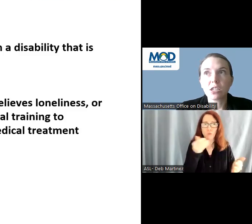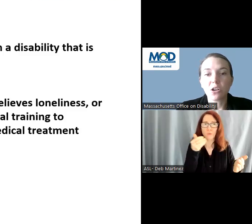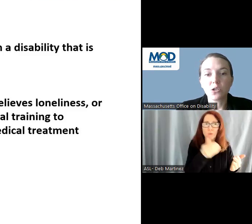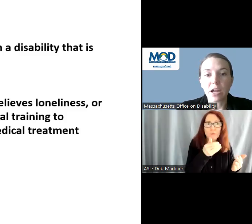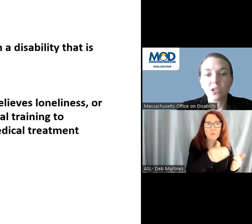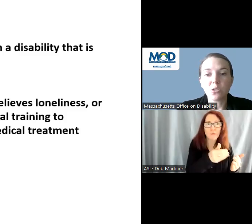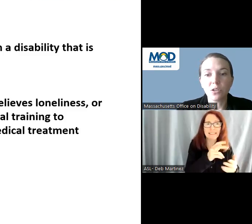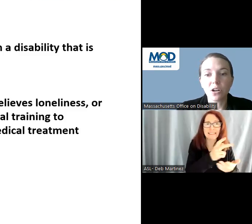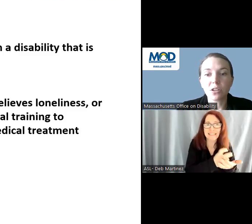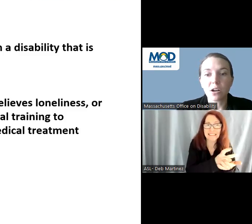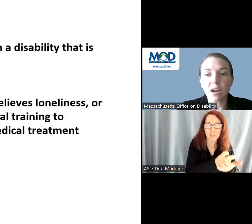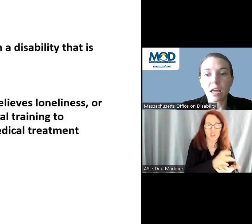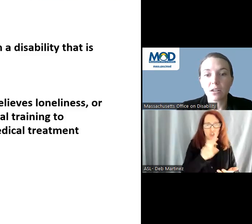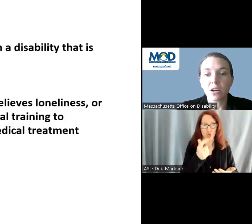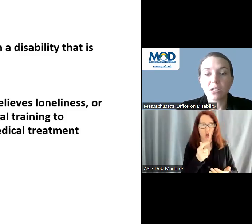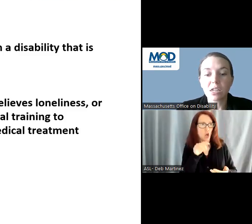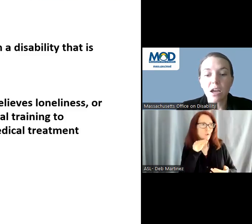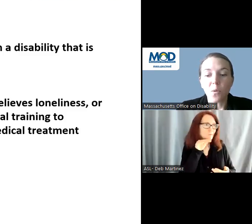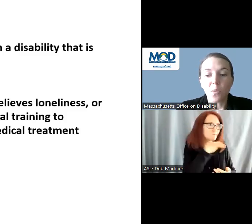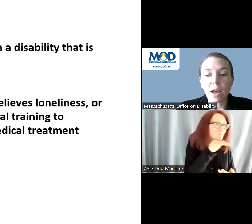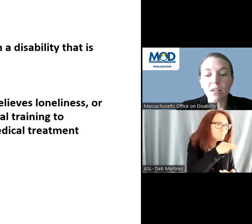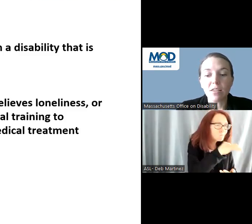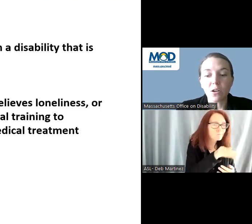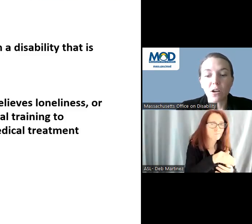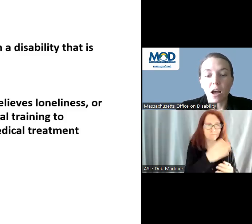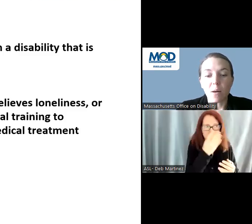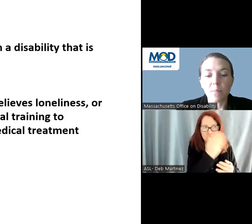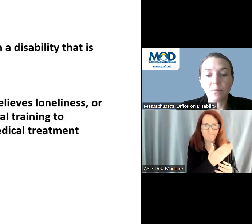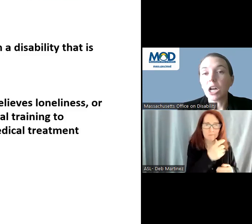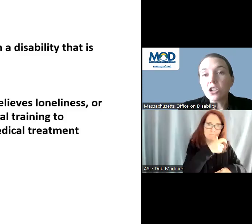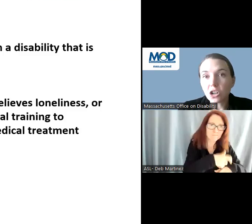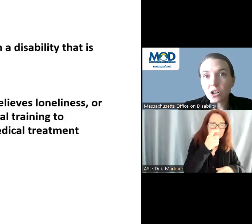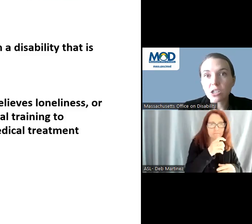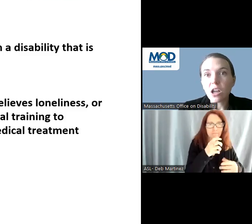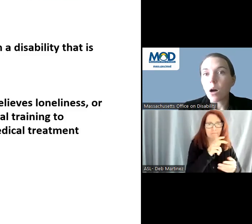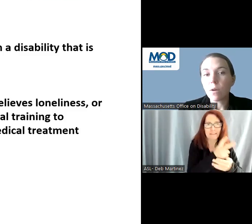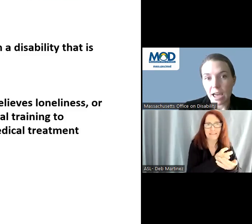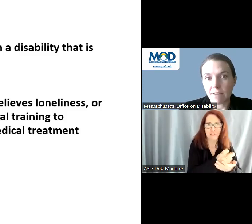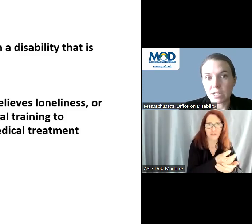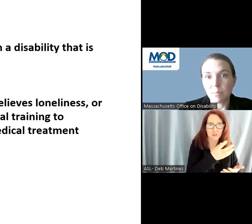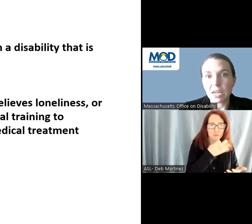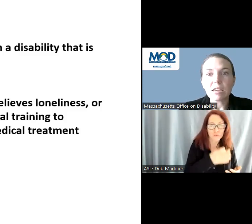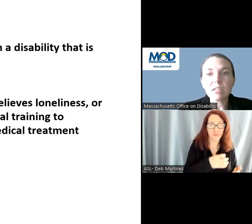dogs that are trained to alert their handlers when their blood sugar is low if they have diabetes,